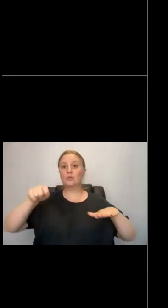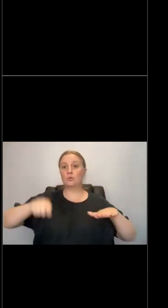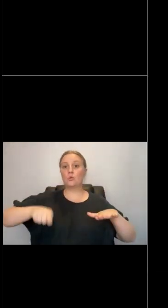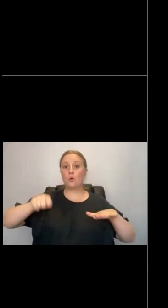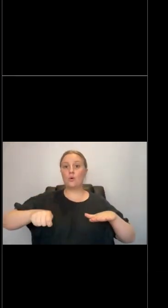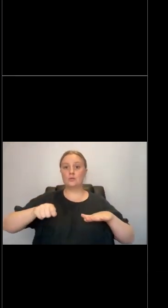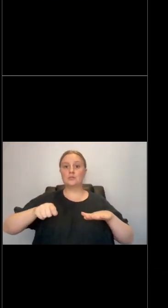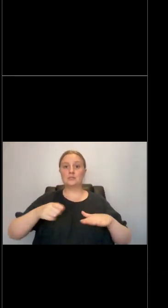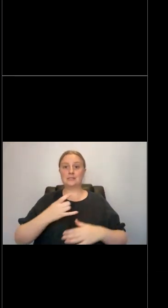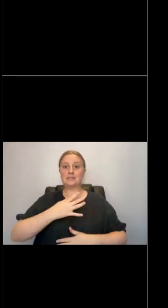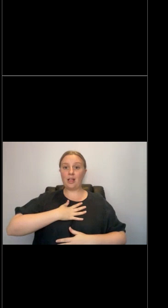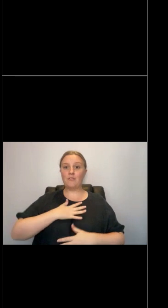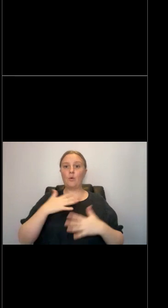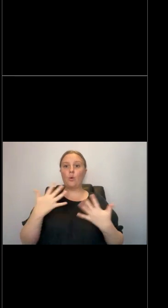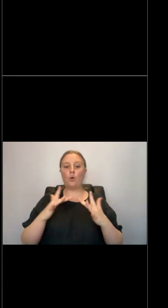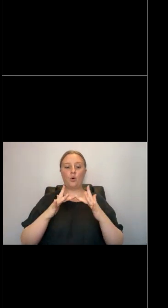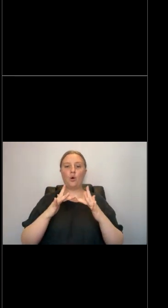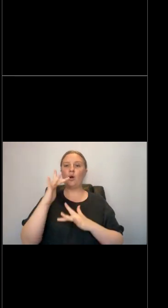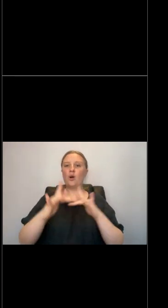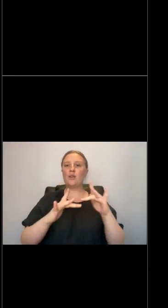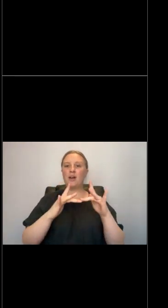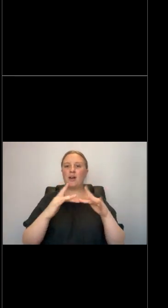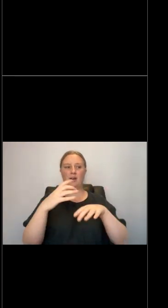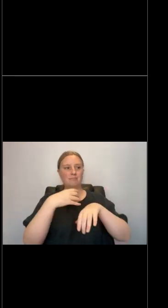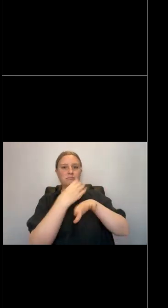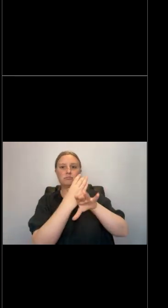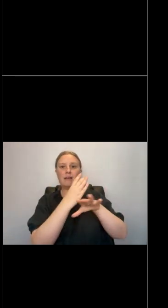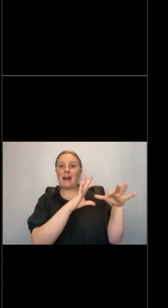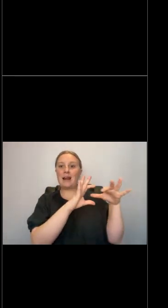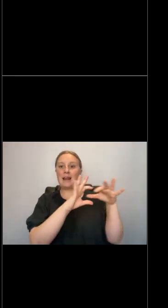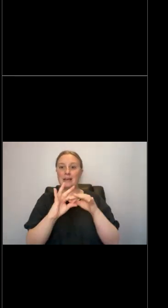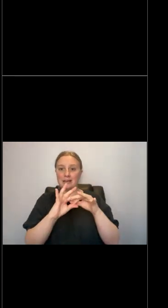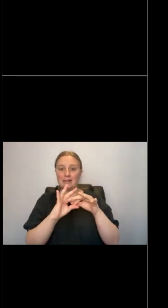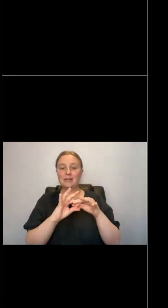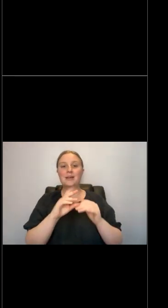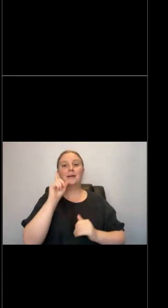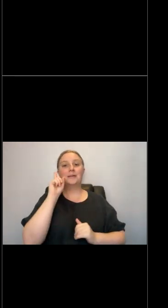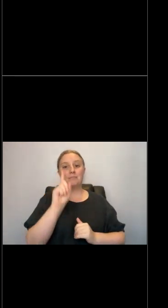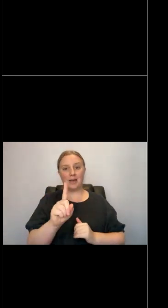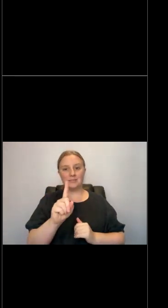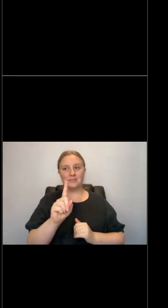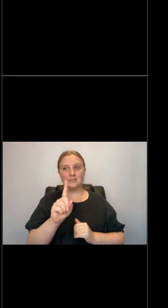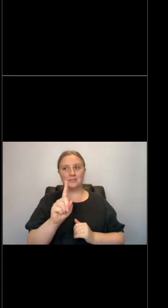However, like most things in the law, there are exceptions.